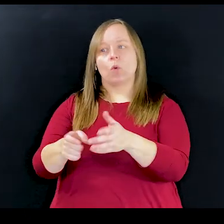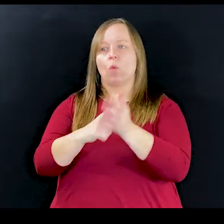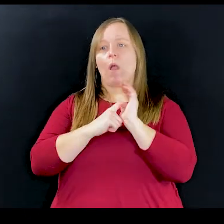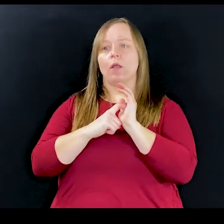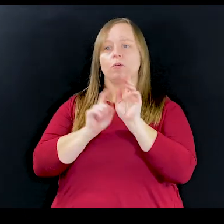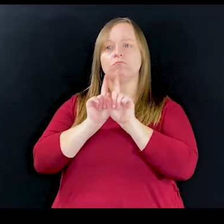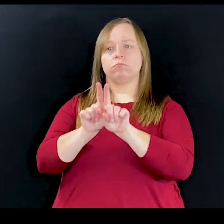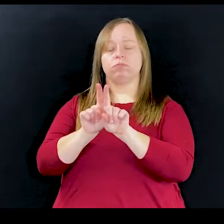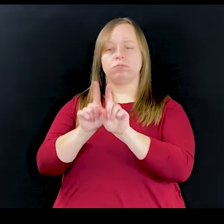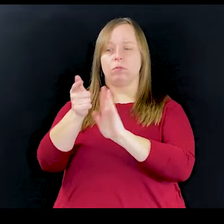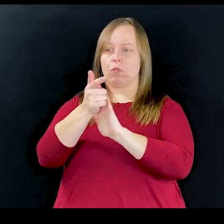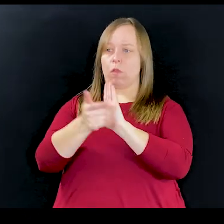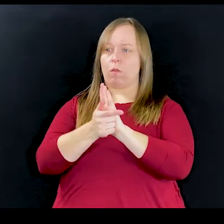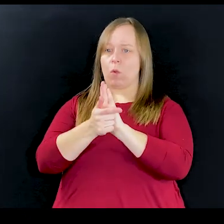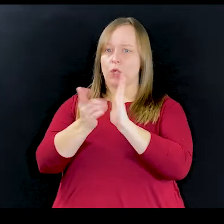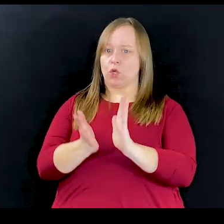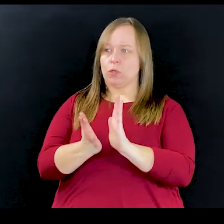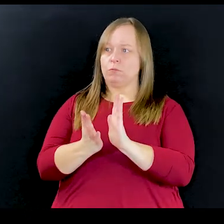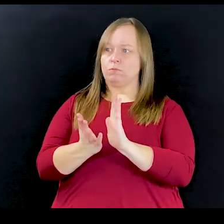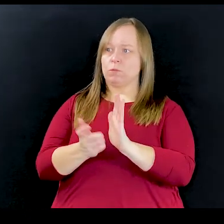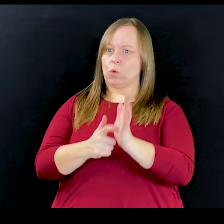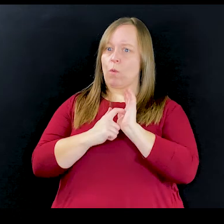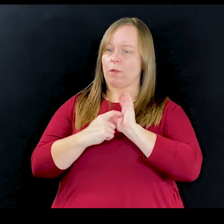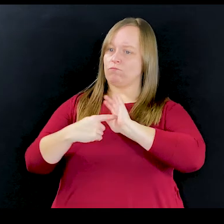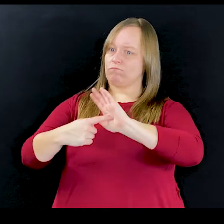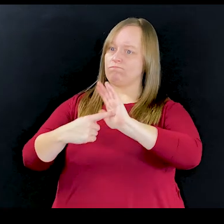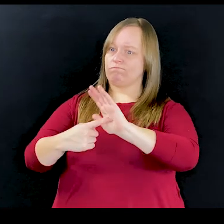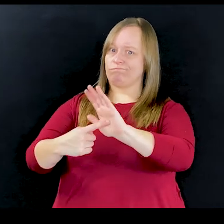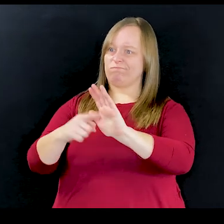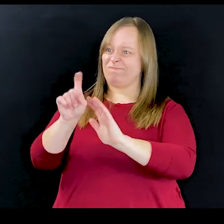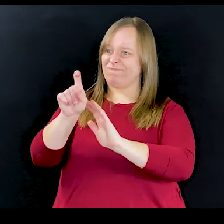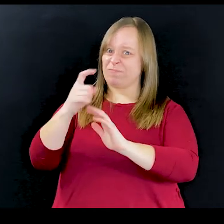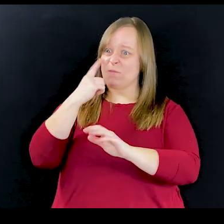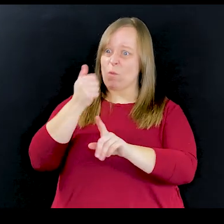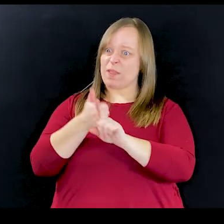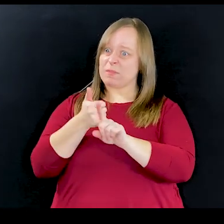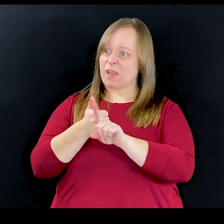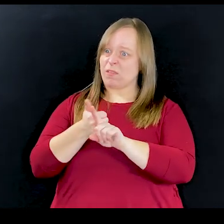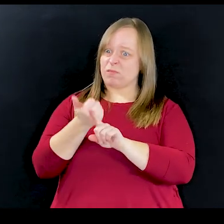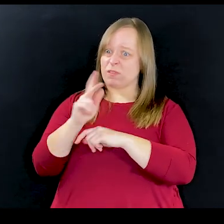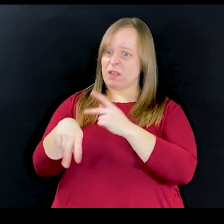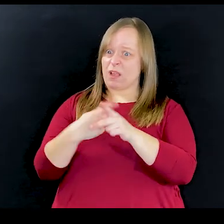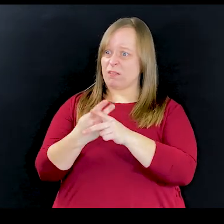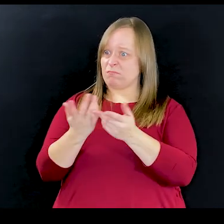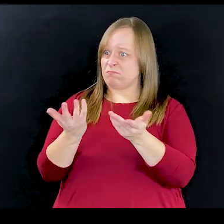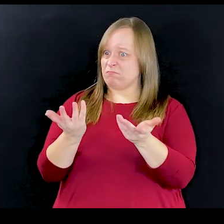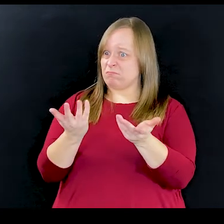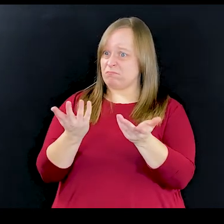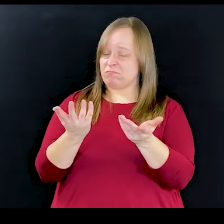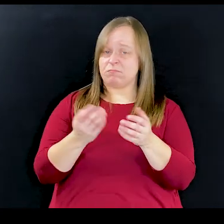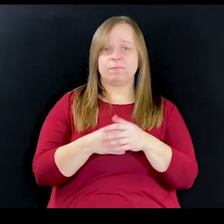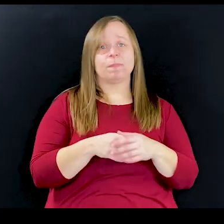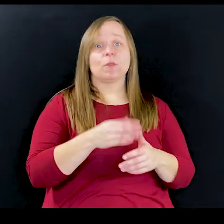if someone is looking to make a claim, do they need to have an attorney for themselves or any type of representation?